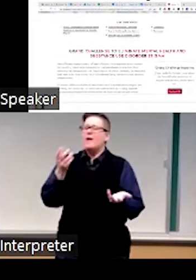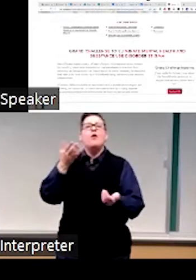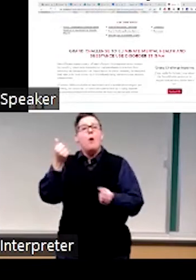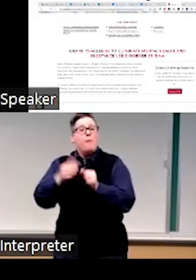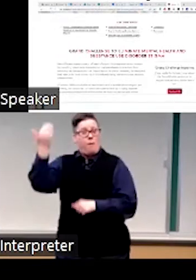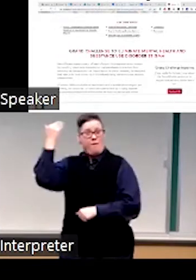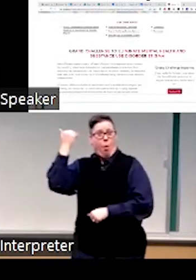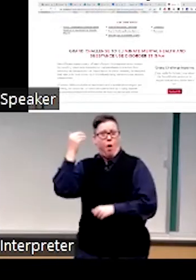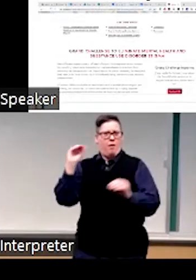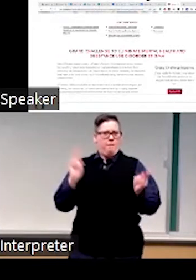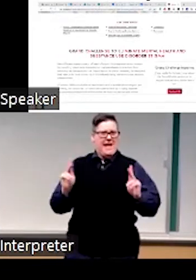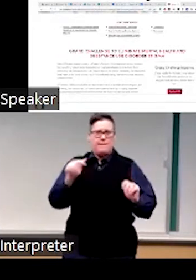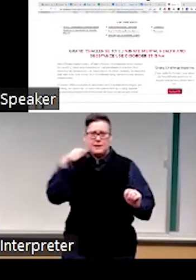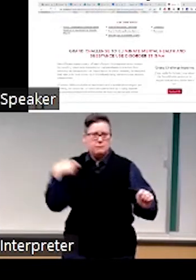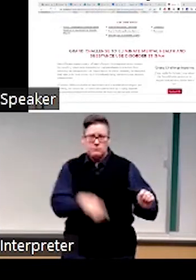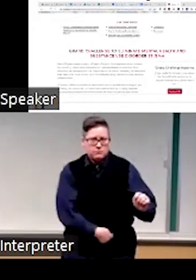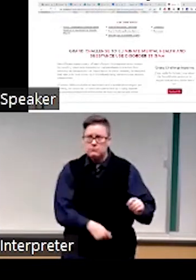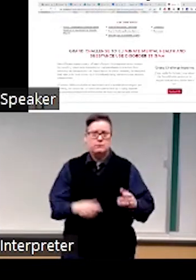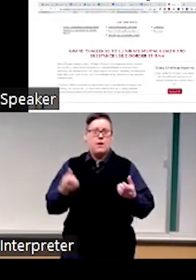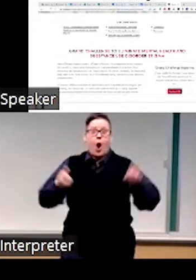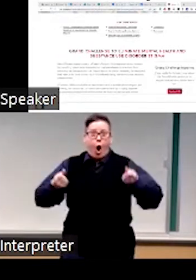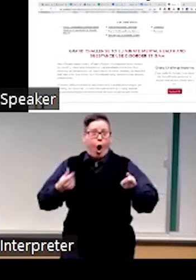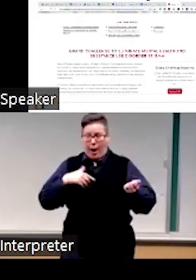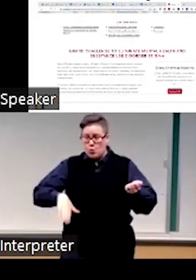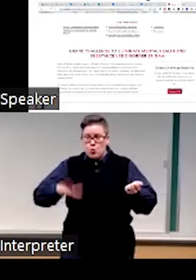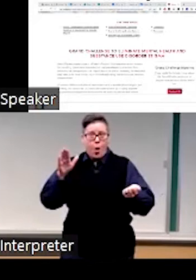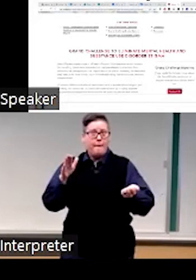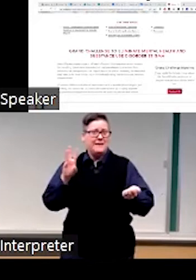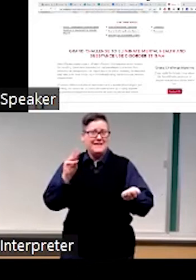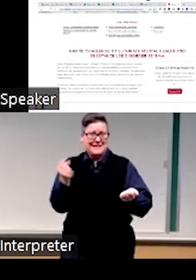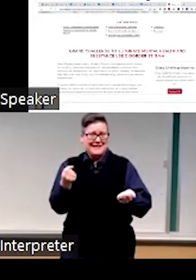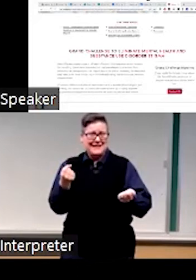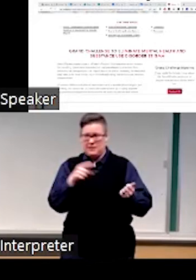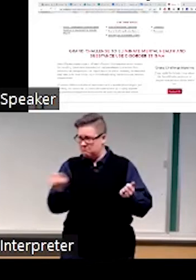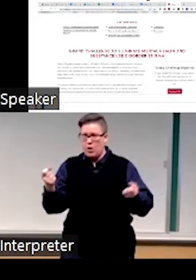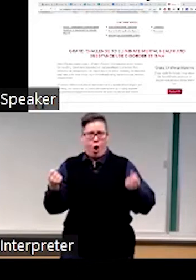at one point you know many cars I I remember growing up in the 60s and driving across the